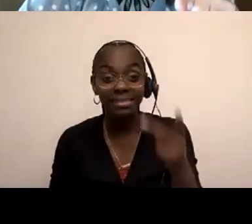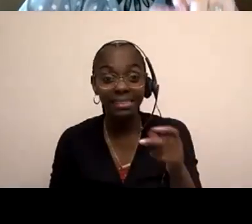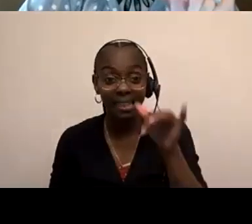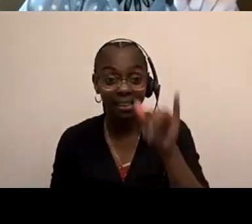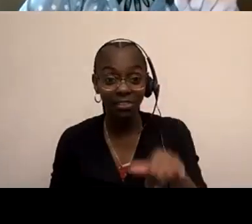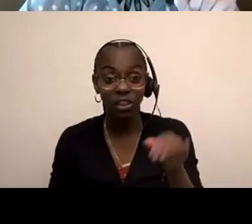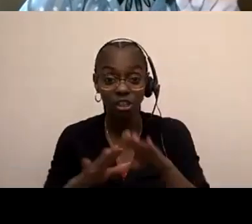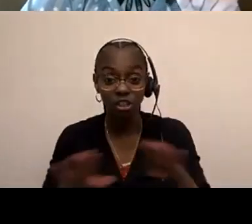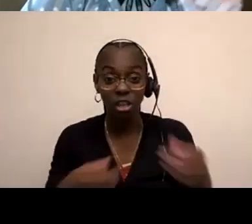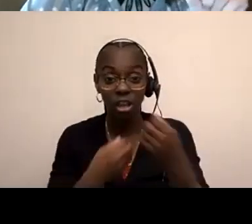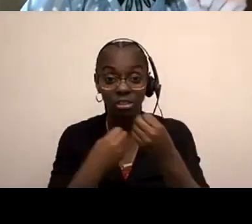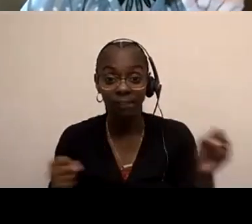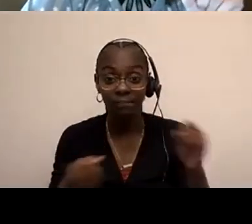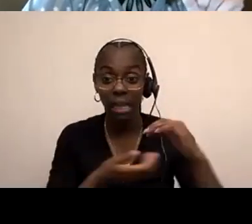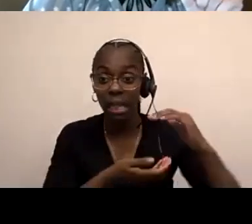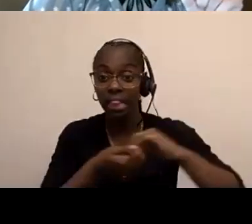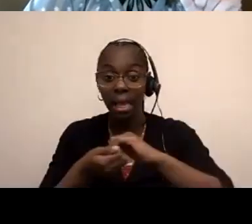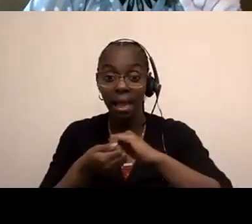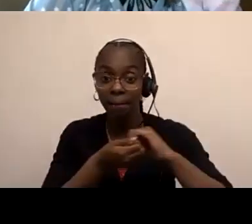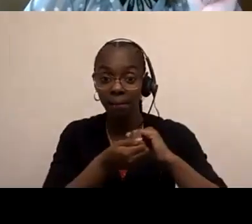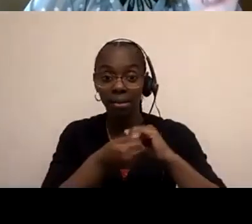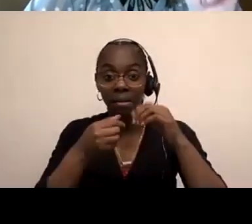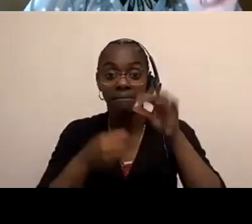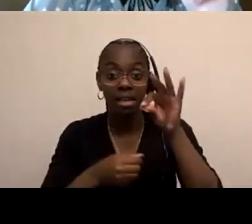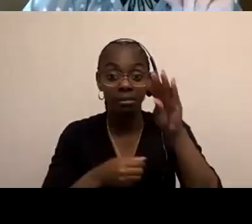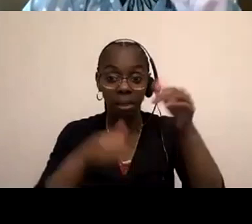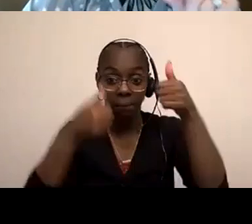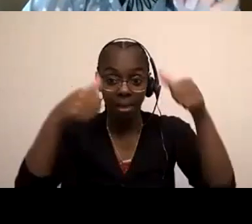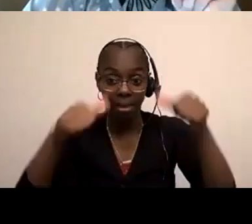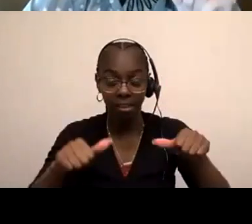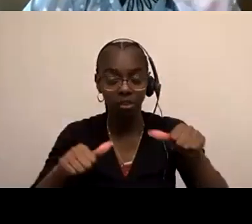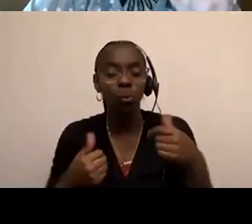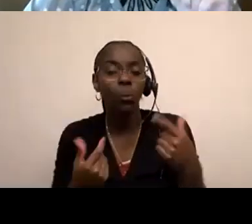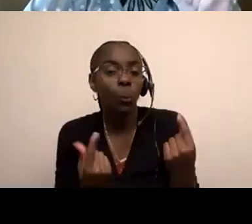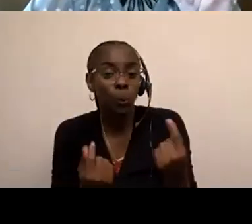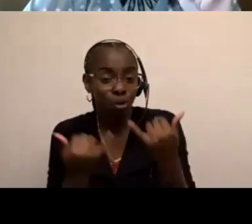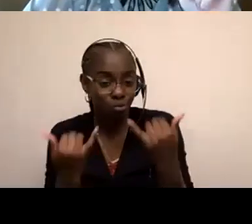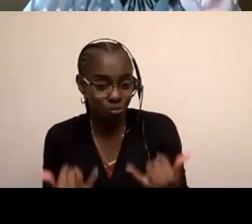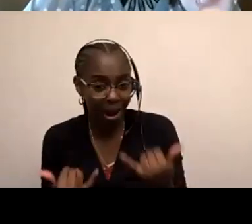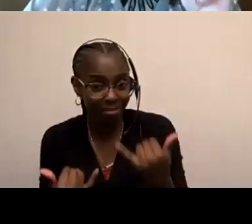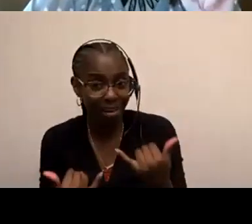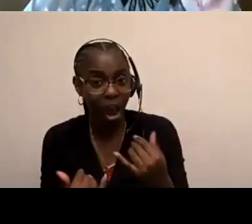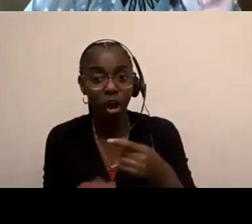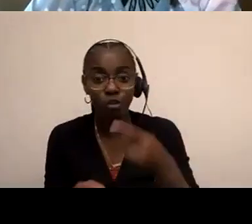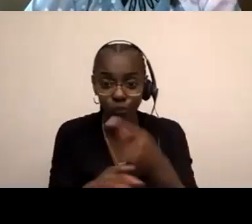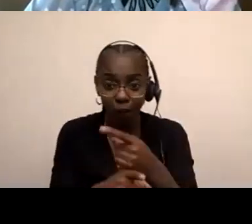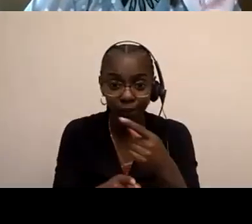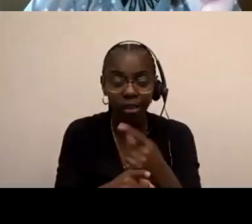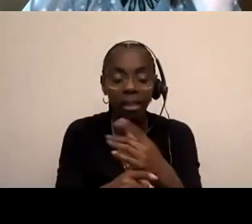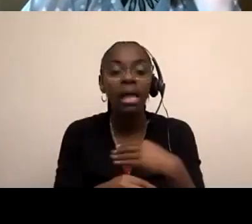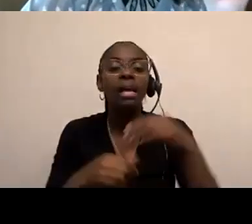FACEBOOK PAGE AND WHAT WE'RE DOING ON REGULAR BASIS IS POSTING CONTENT JUST LIKE YOU HEARD